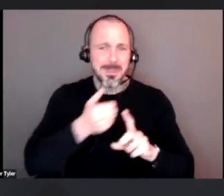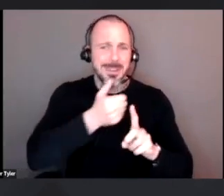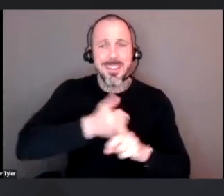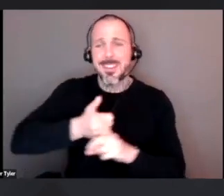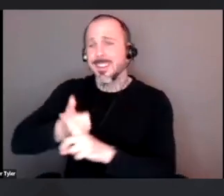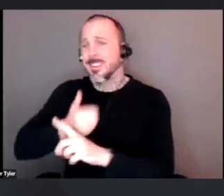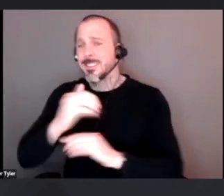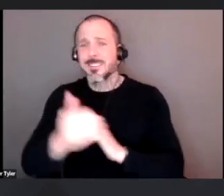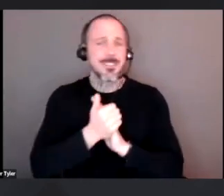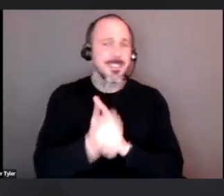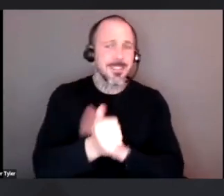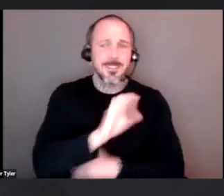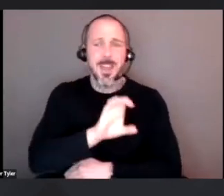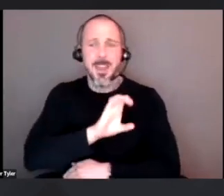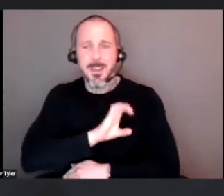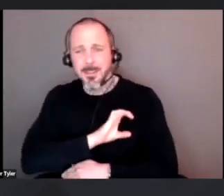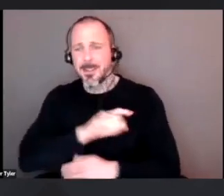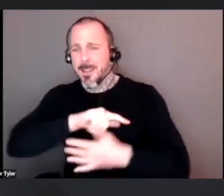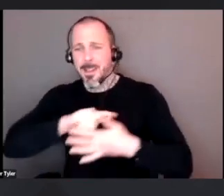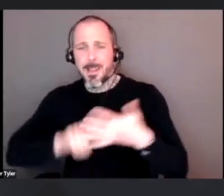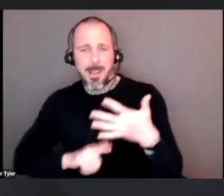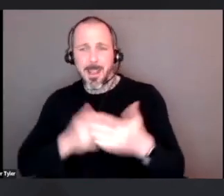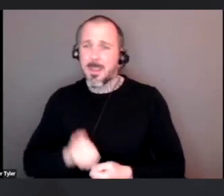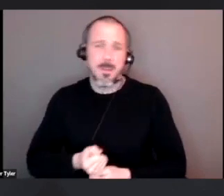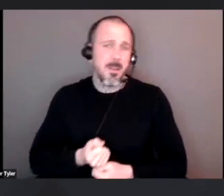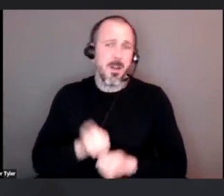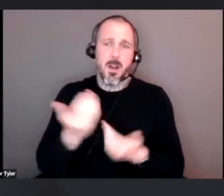how you can show your other staff how they make the team stronger.